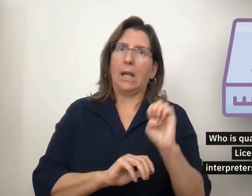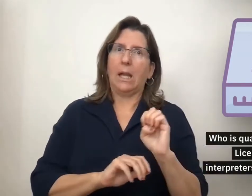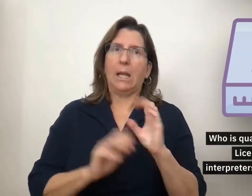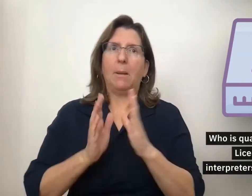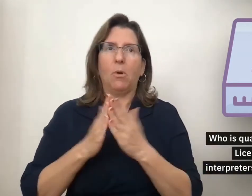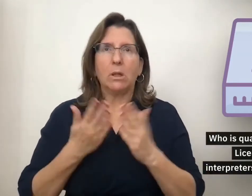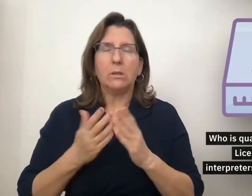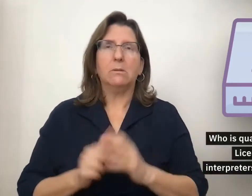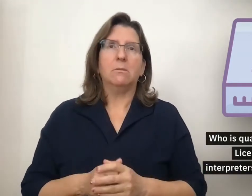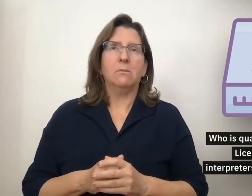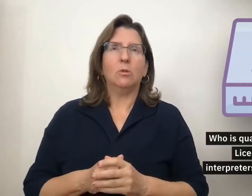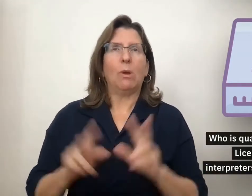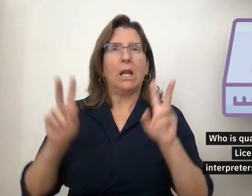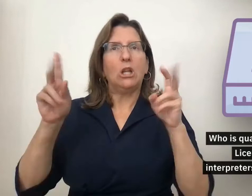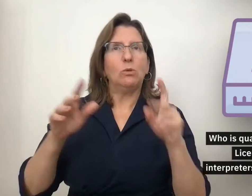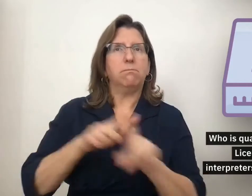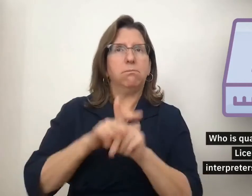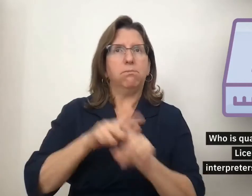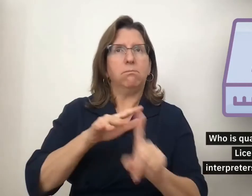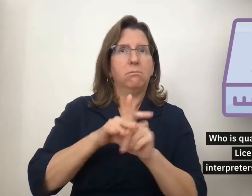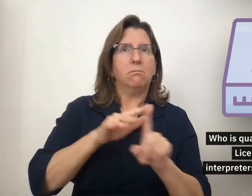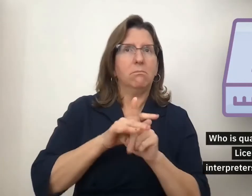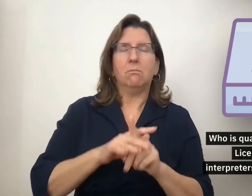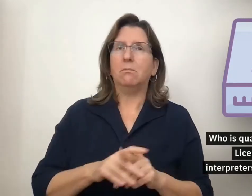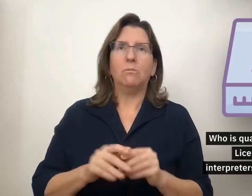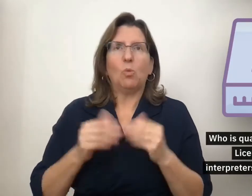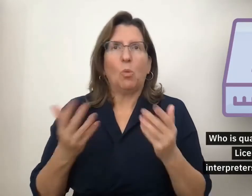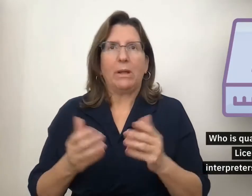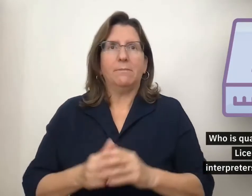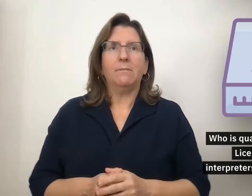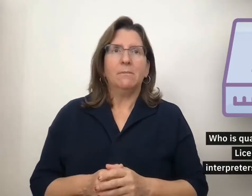Because of this, a number of issues become apparent.